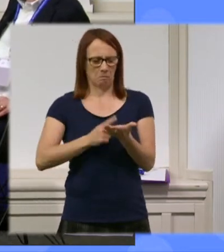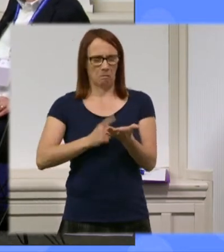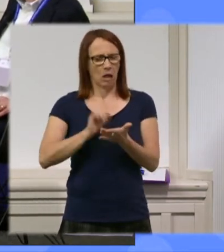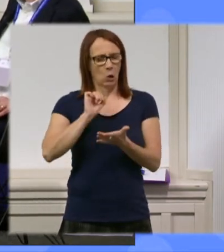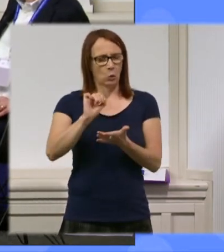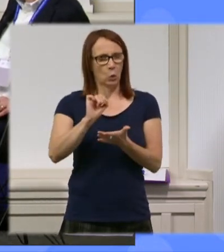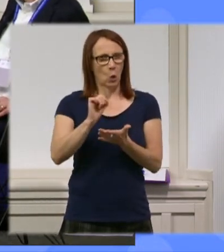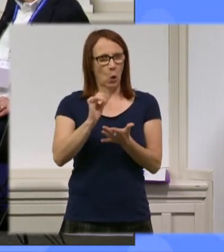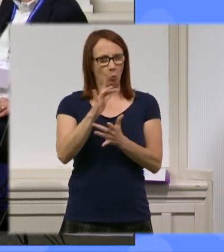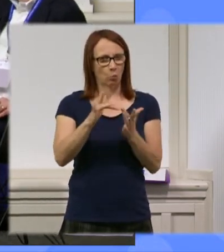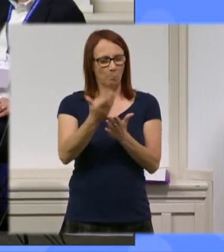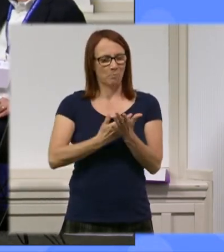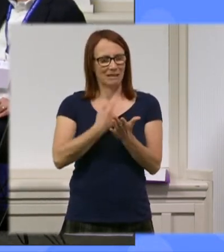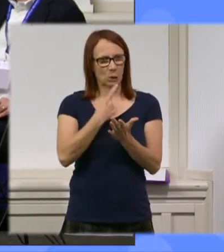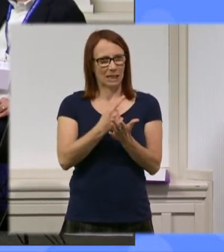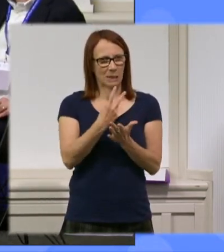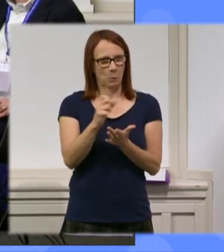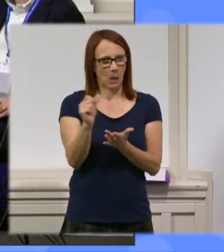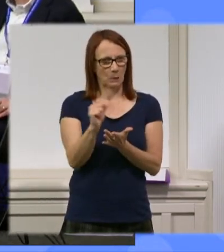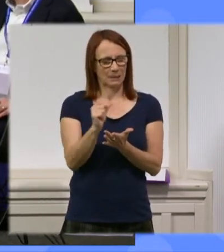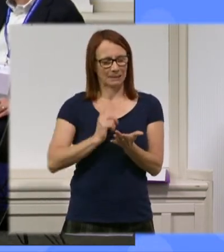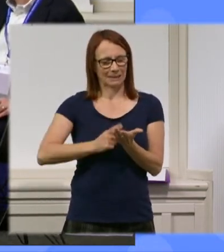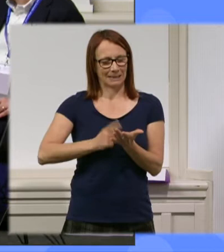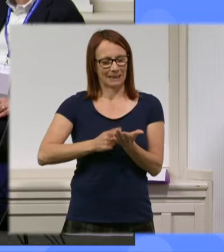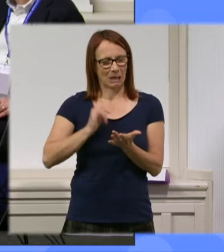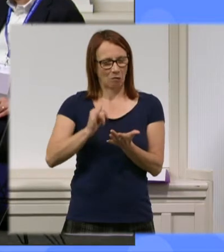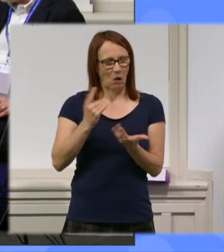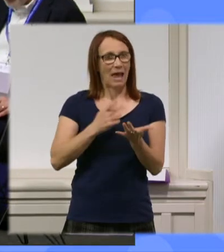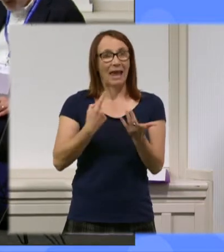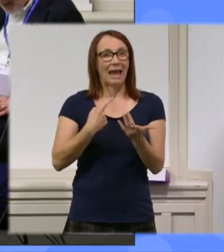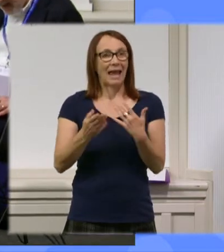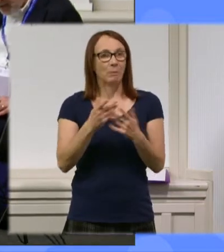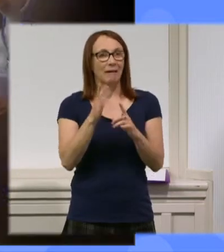has got it wrong they don't believe everything you see represent the Highlands and Islands and I think you presently have a Shadow